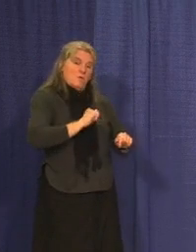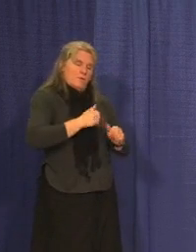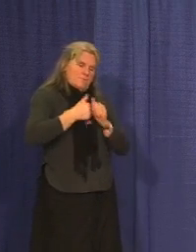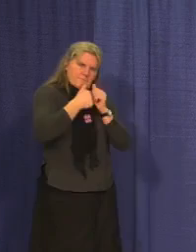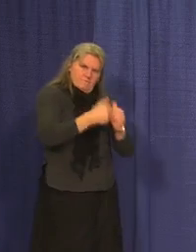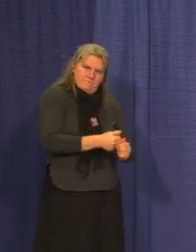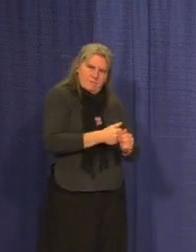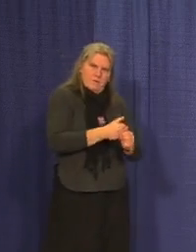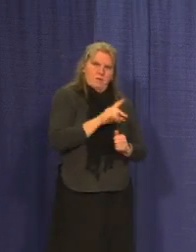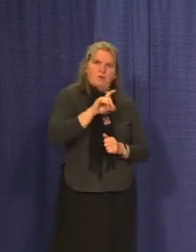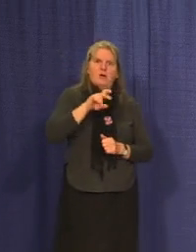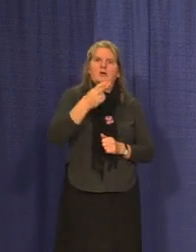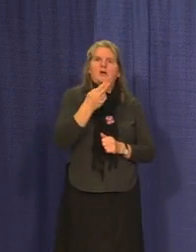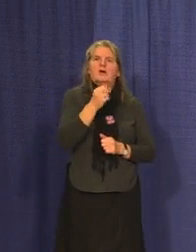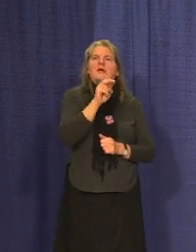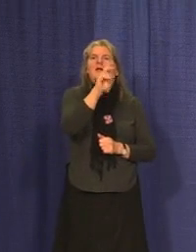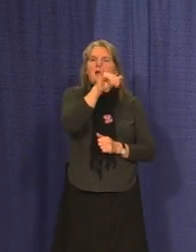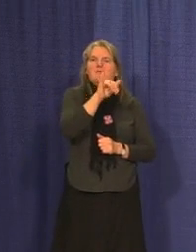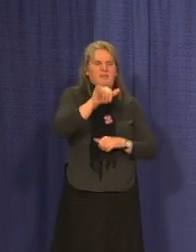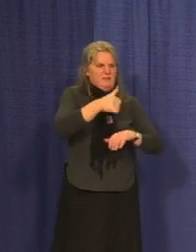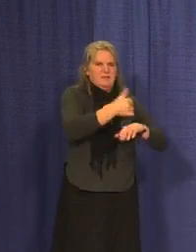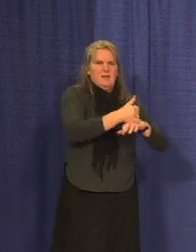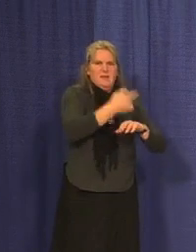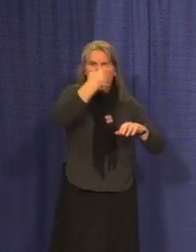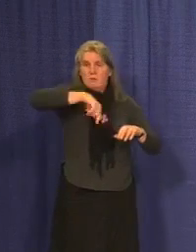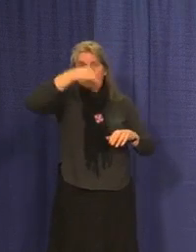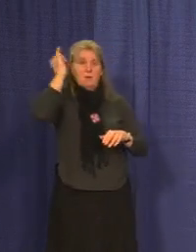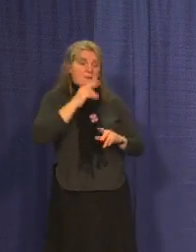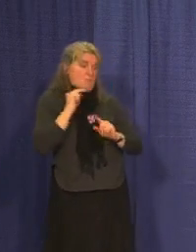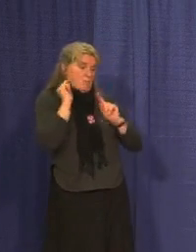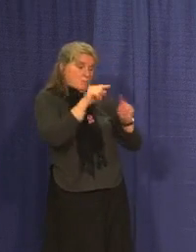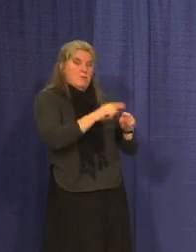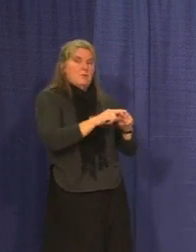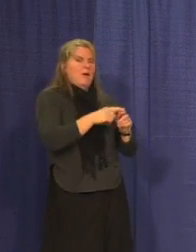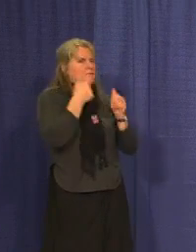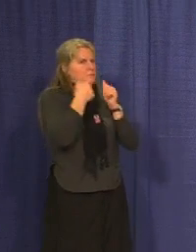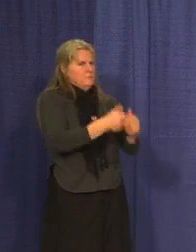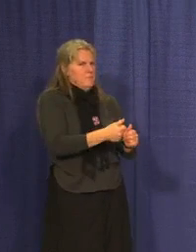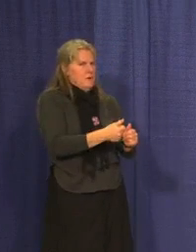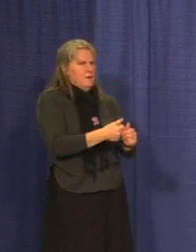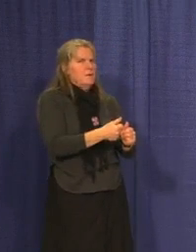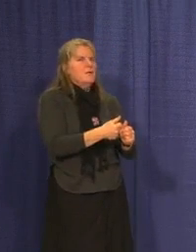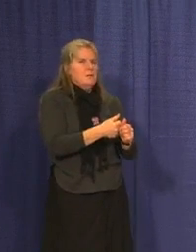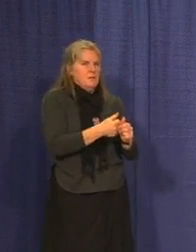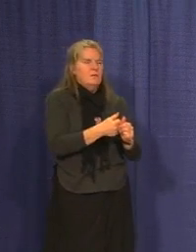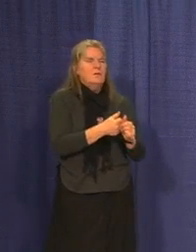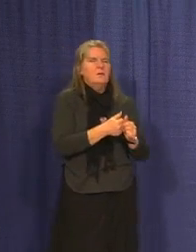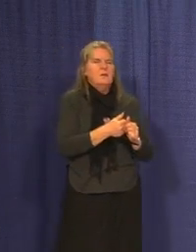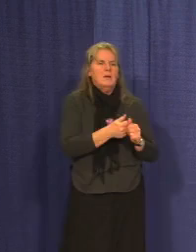orders in the other public health orders that Doctor Henry is putting in place at this time.